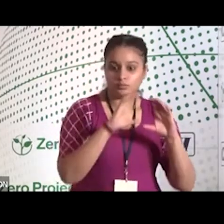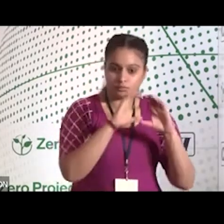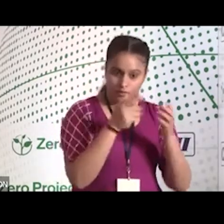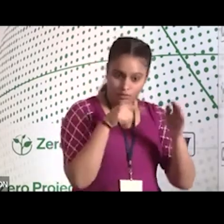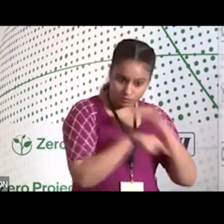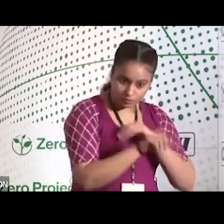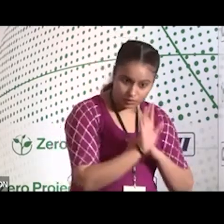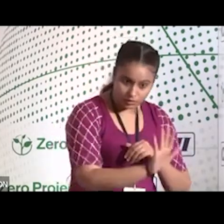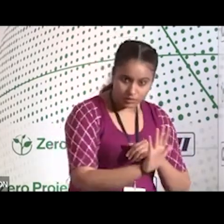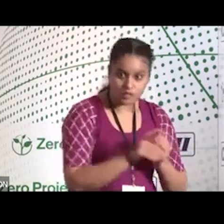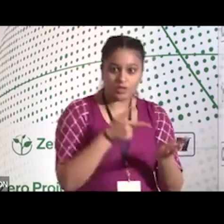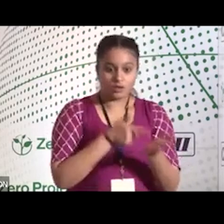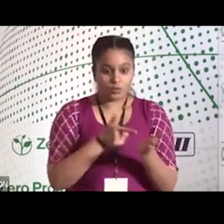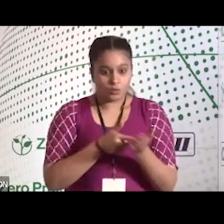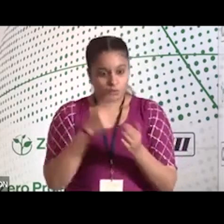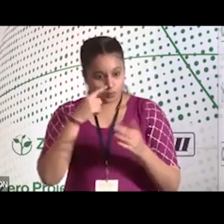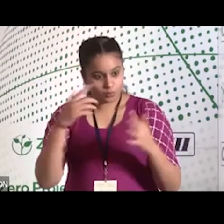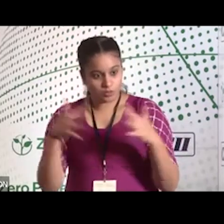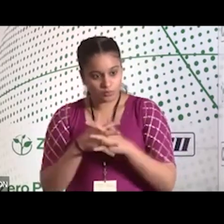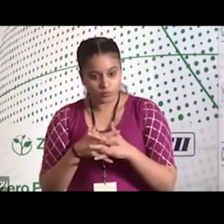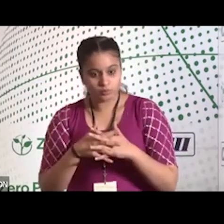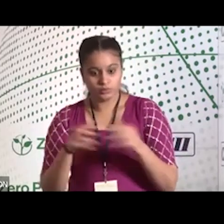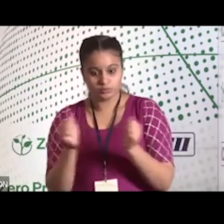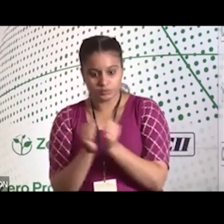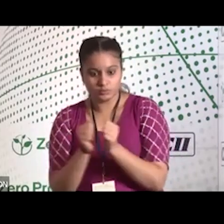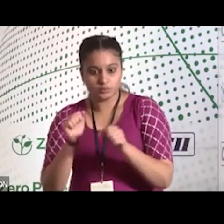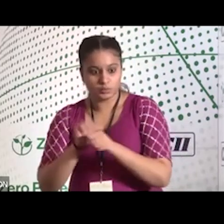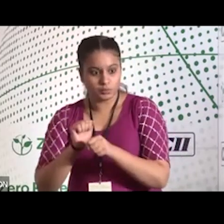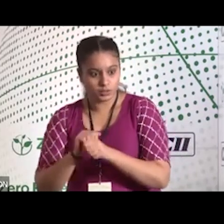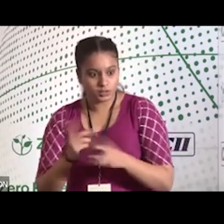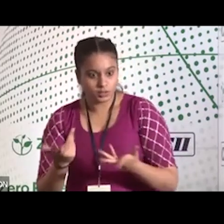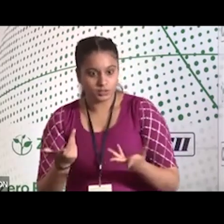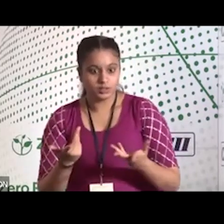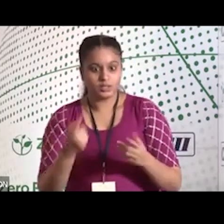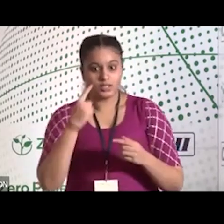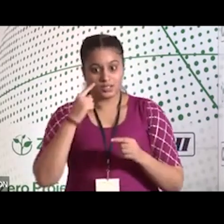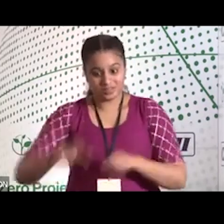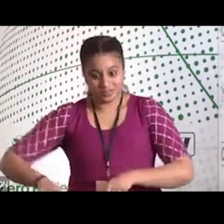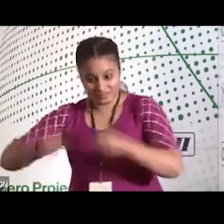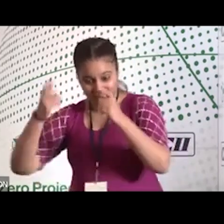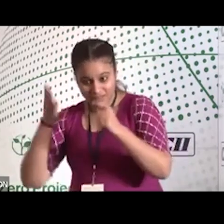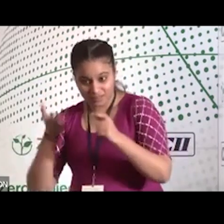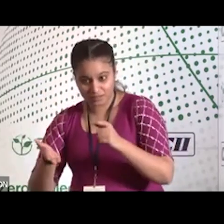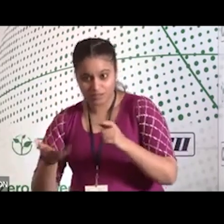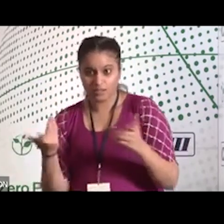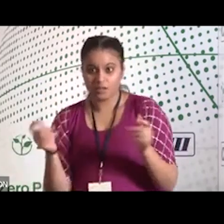the rural women who are working with, whether it be industry. I mean, we are trying to work with them around